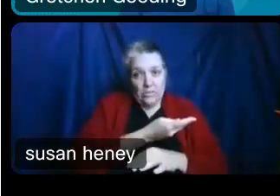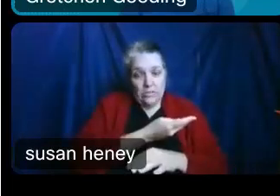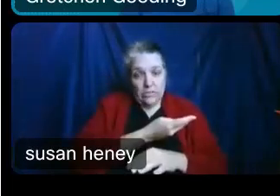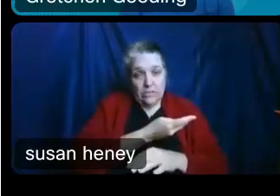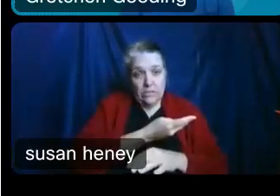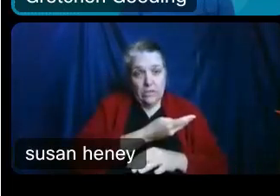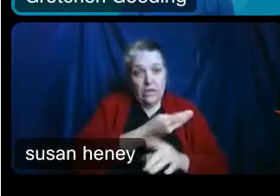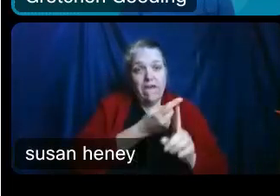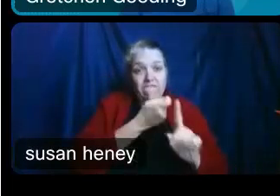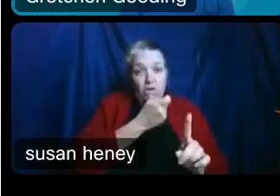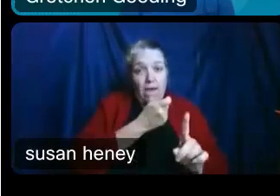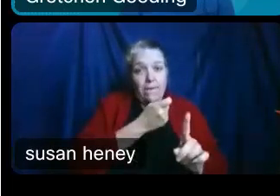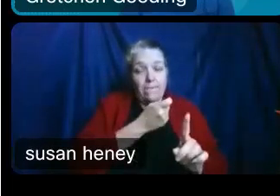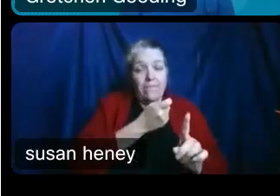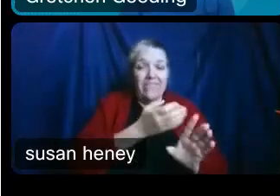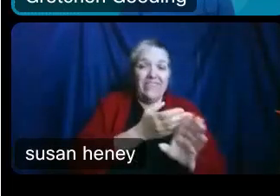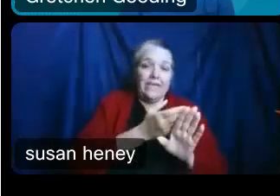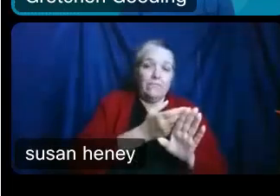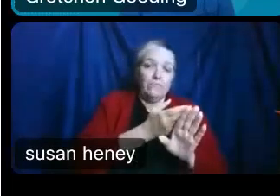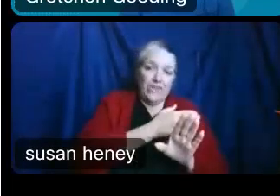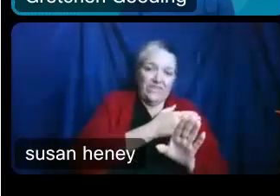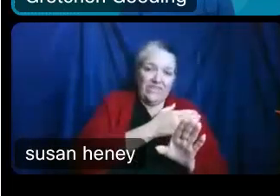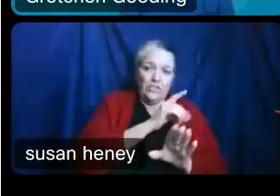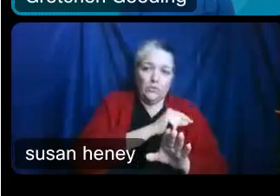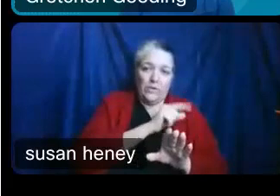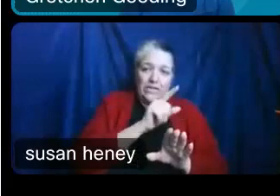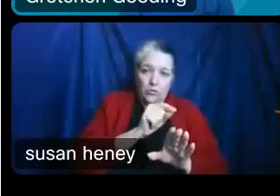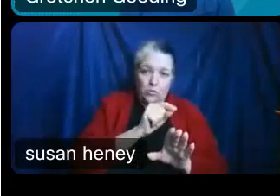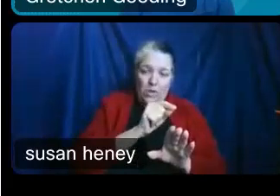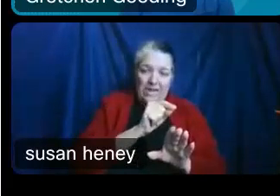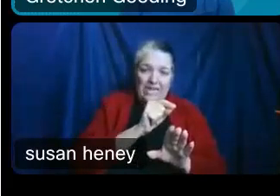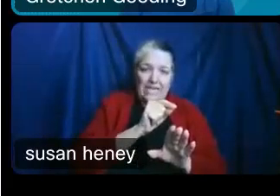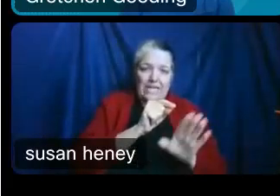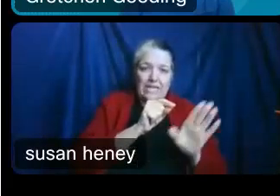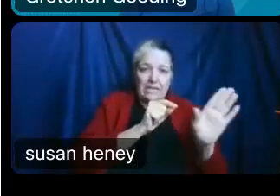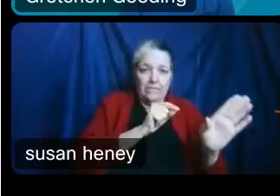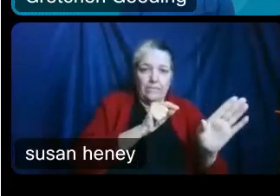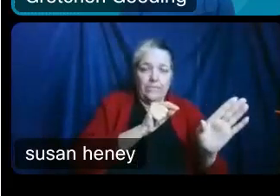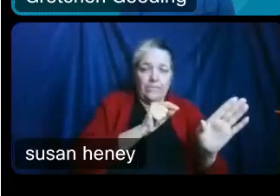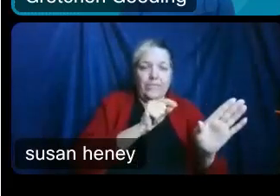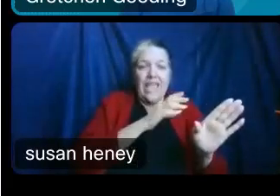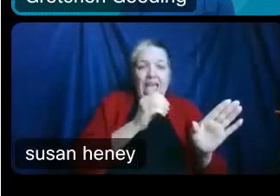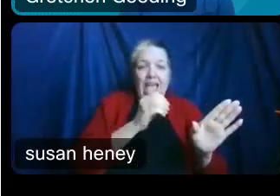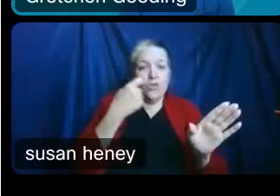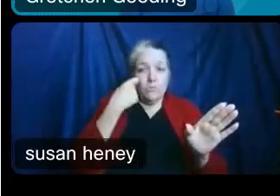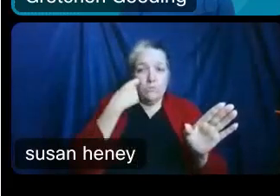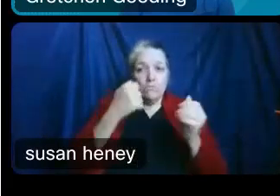the vintage 2020 post censal estimates. The most recent estimates available using the